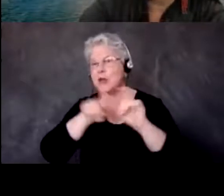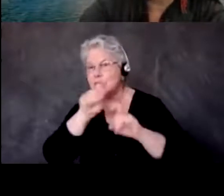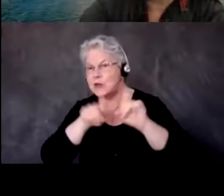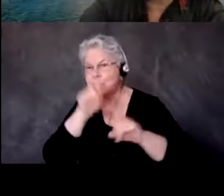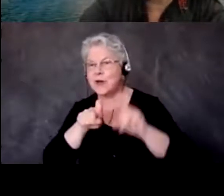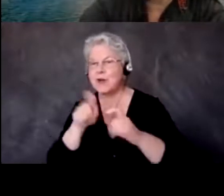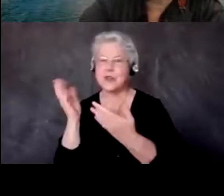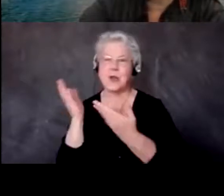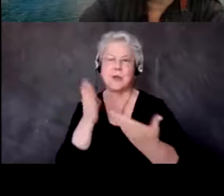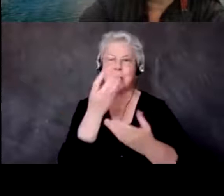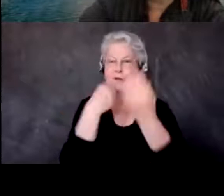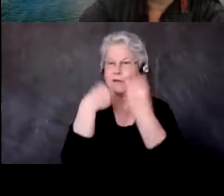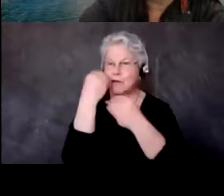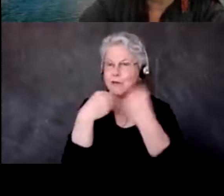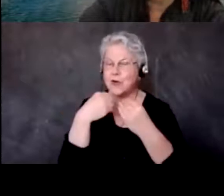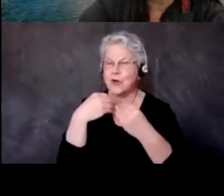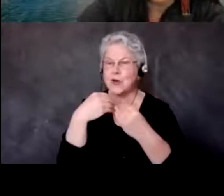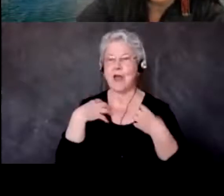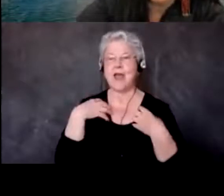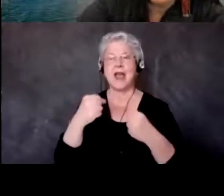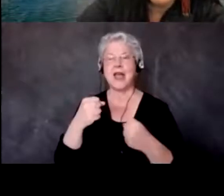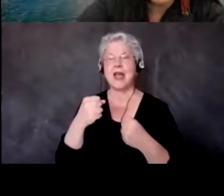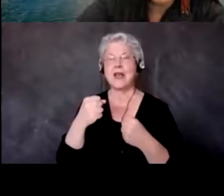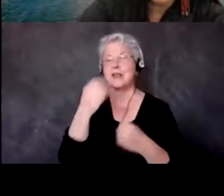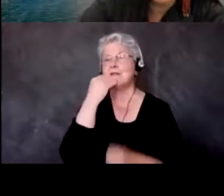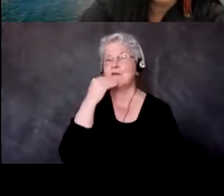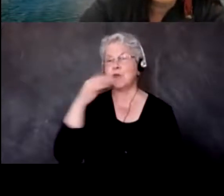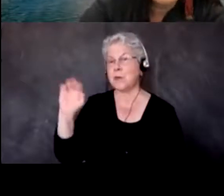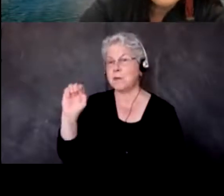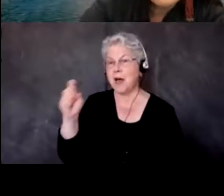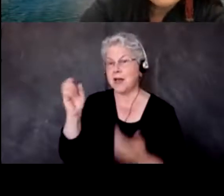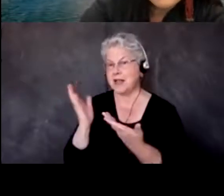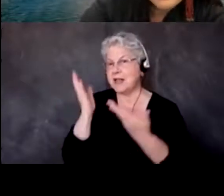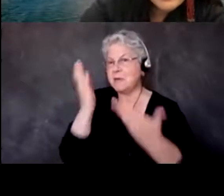or healthy food boxes or pandemic supplies to their people. Okay, the next one.